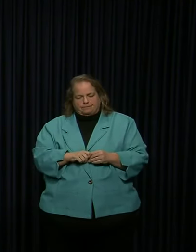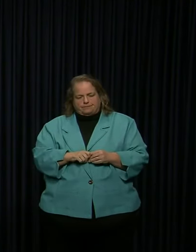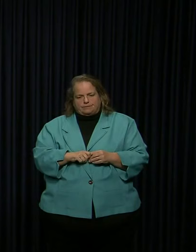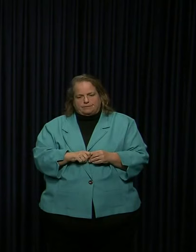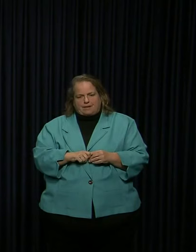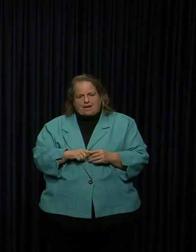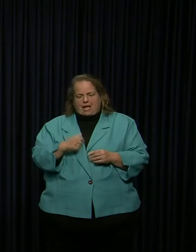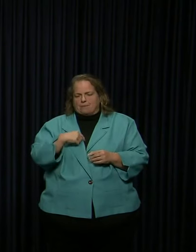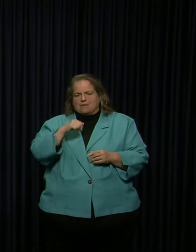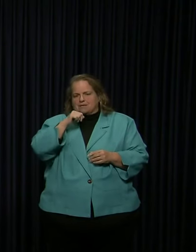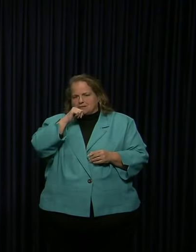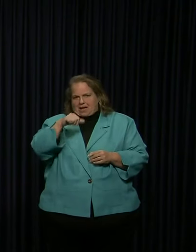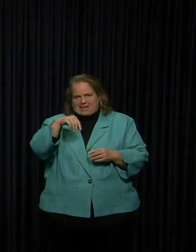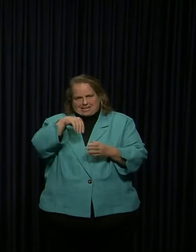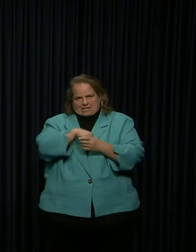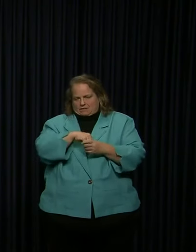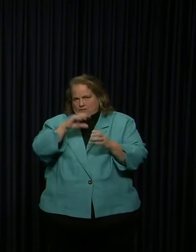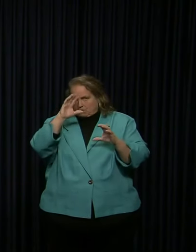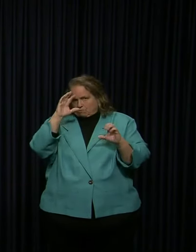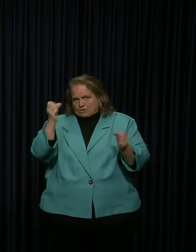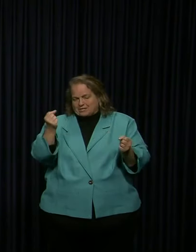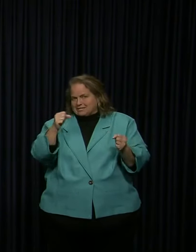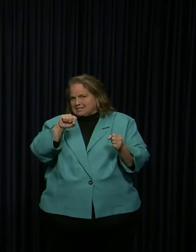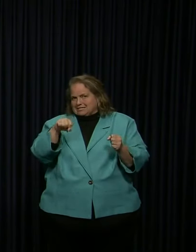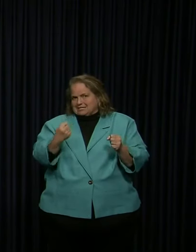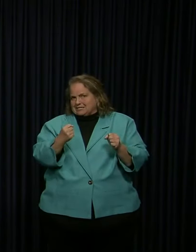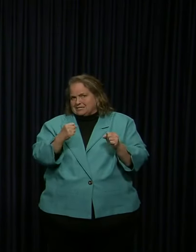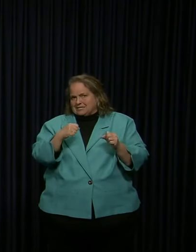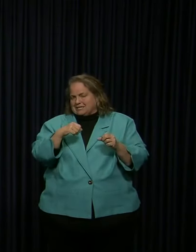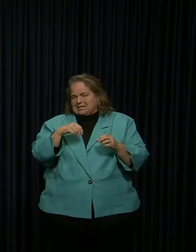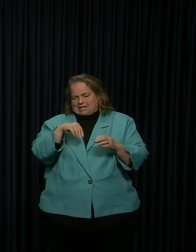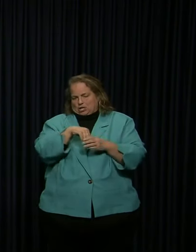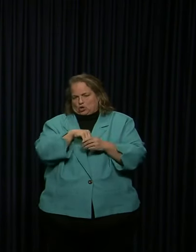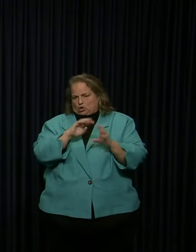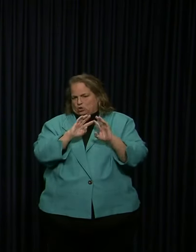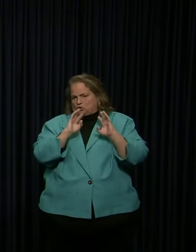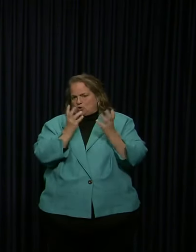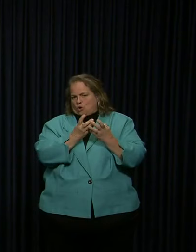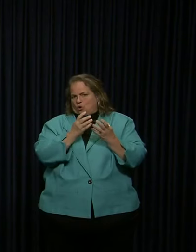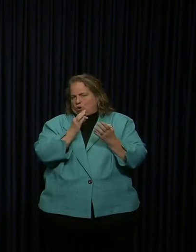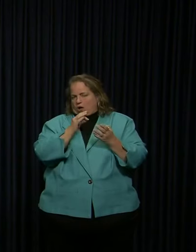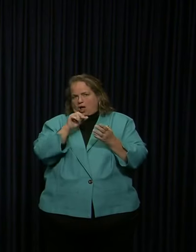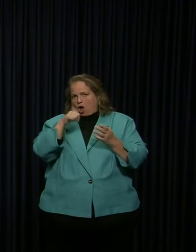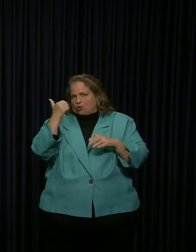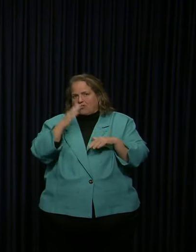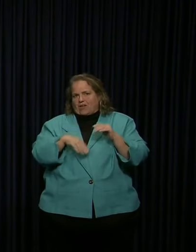AND IT COULD BE THAT HIS MOTIVATION IS TO KEEP US ALL VERY INTERESTED AND ENGAGED,